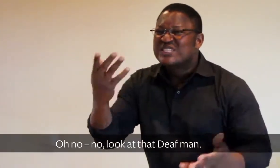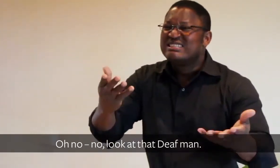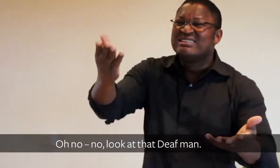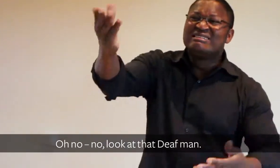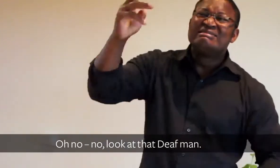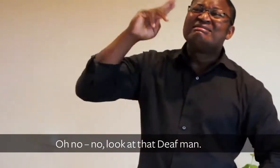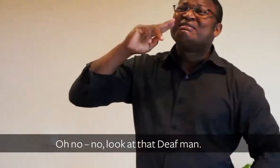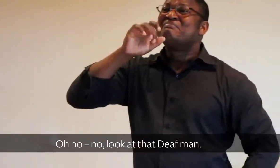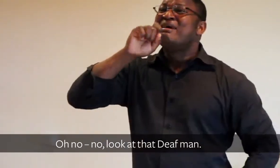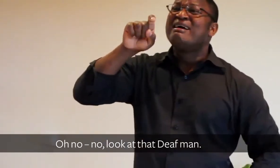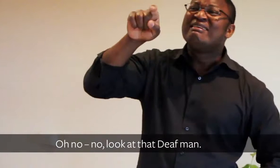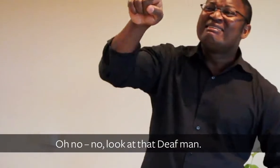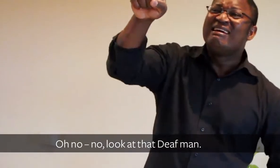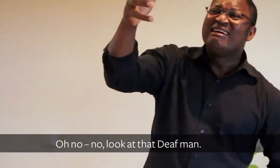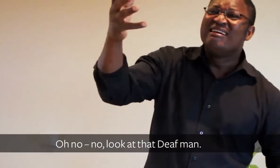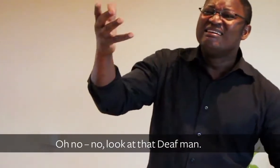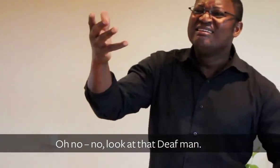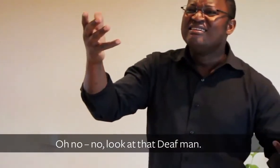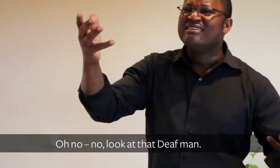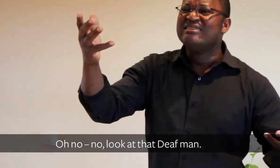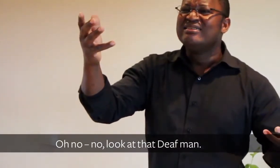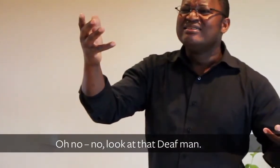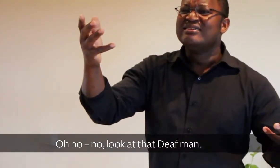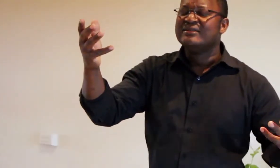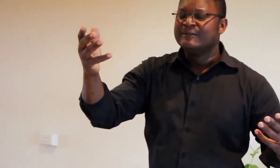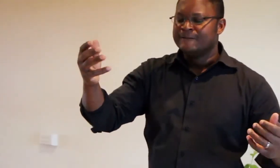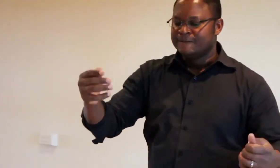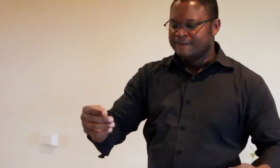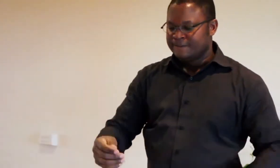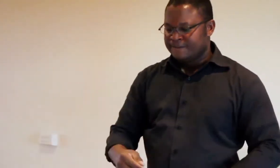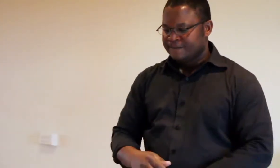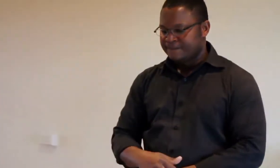Oh no – now look at that Deaf man